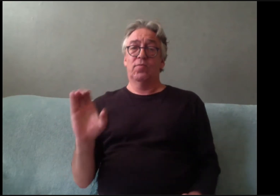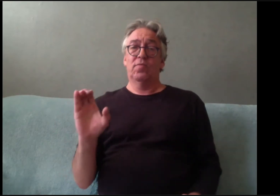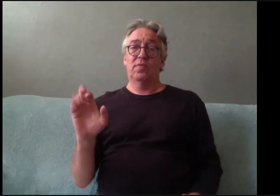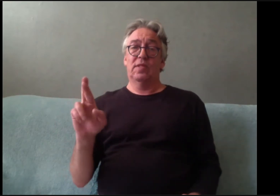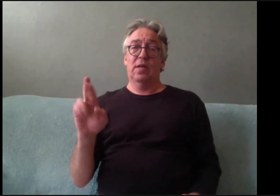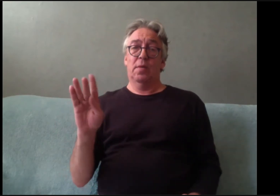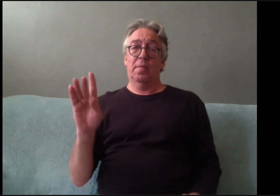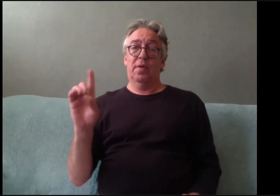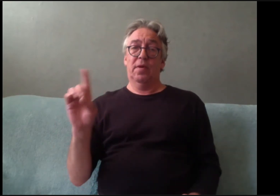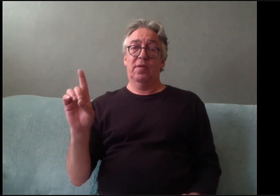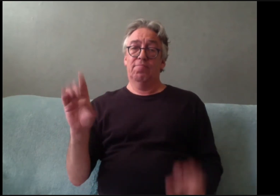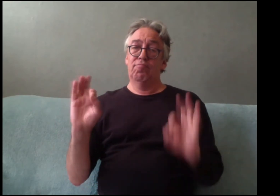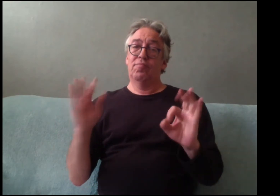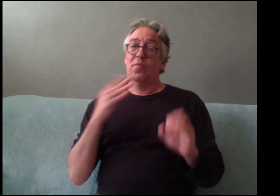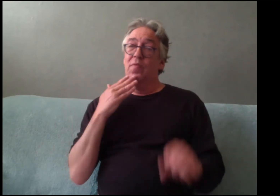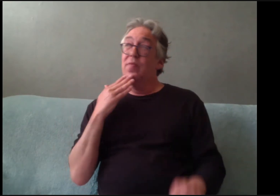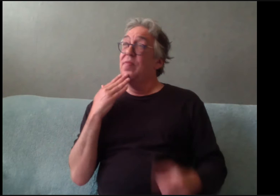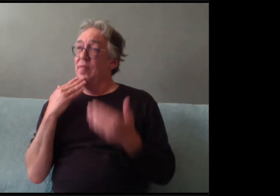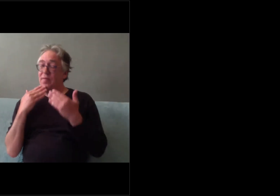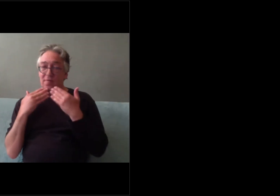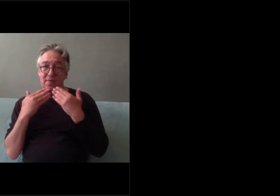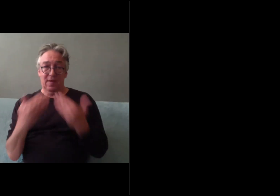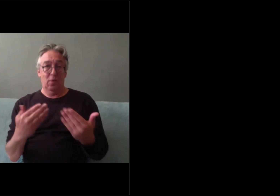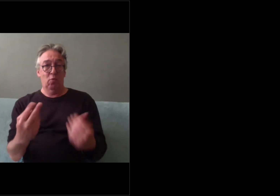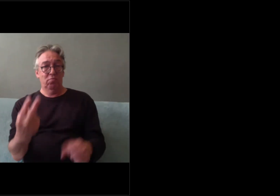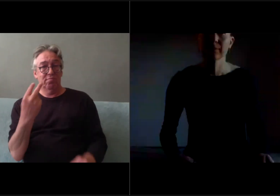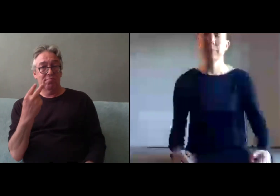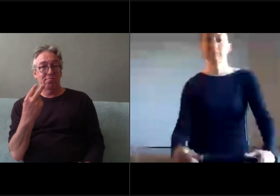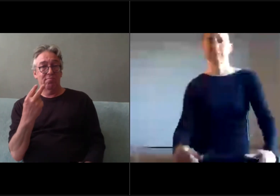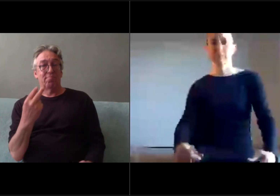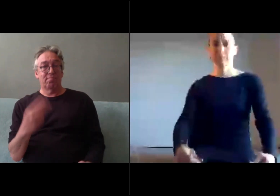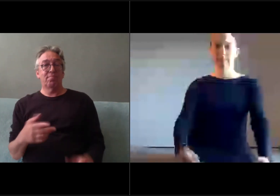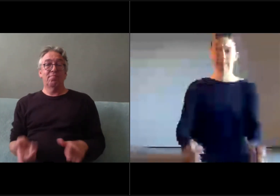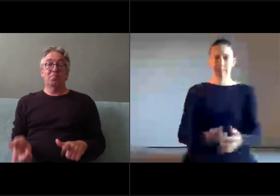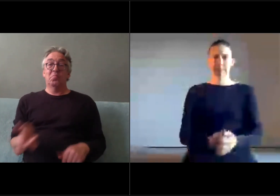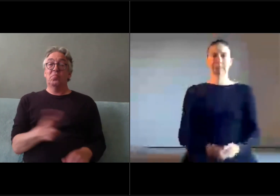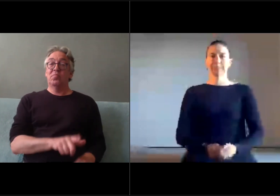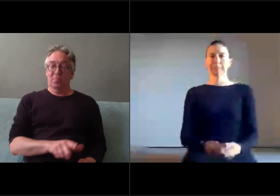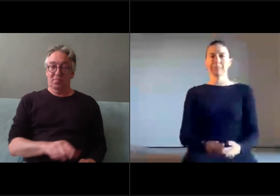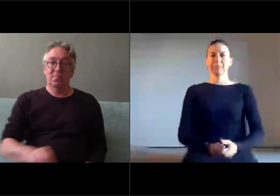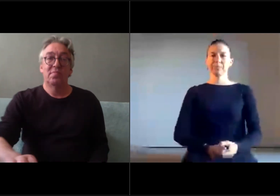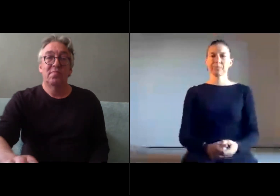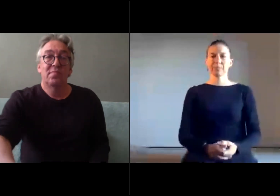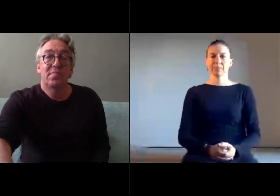ANDRÉ: Thank you Albert, I'll read now the statement from Ondrej Folk